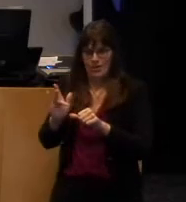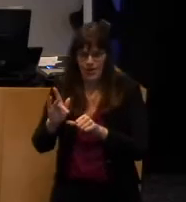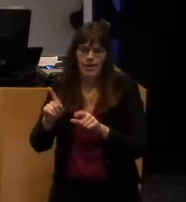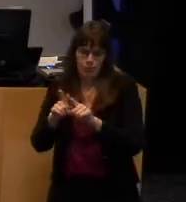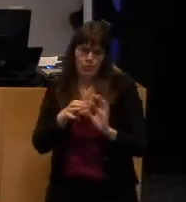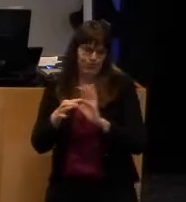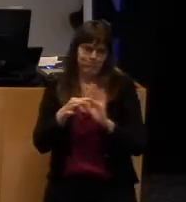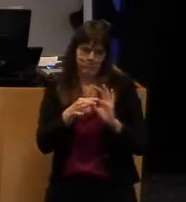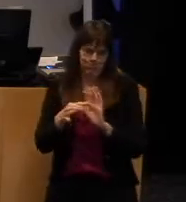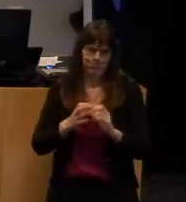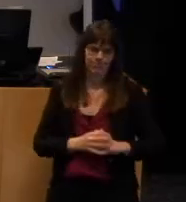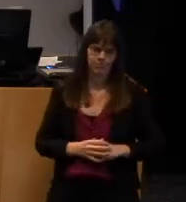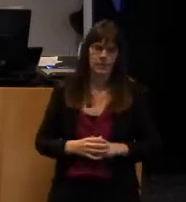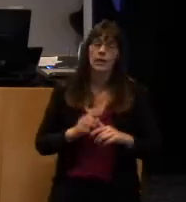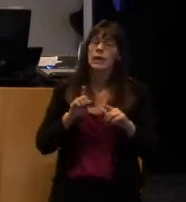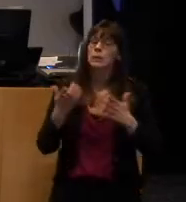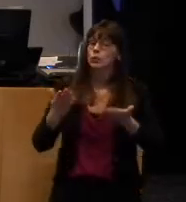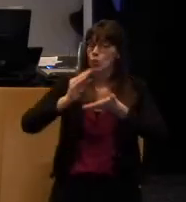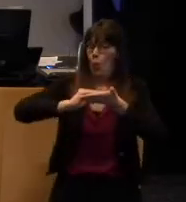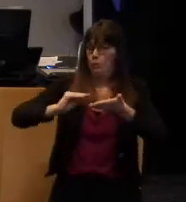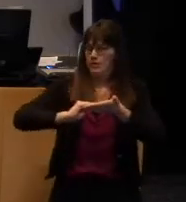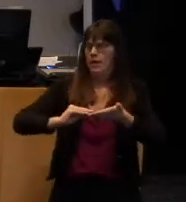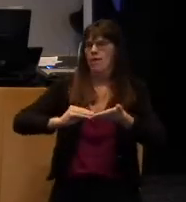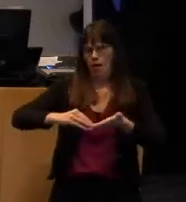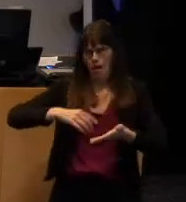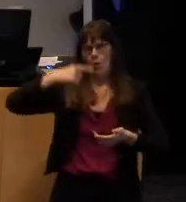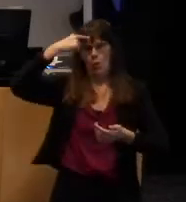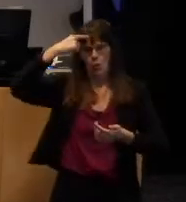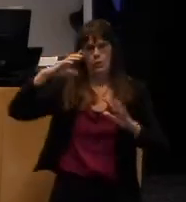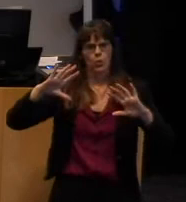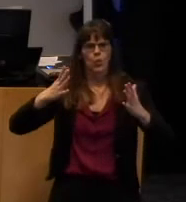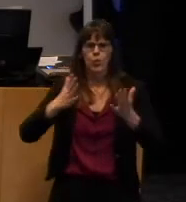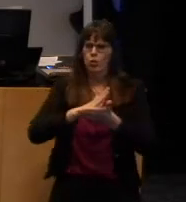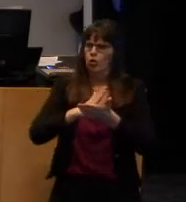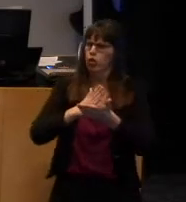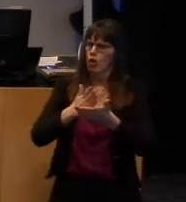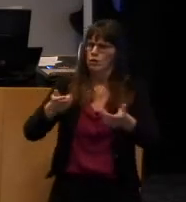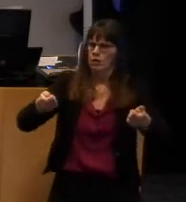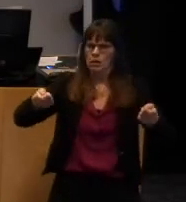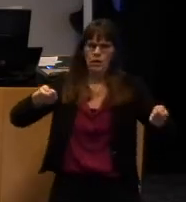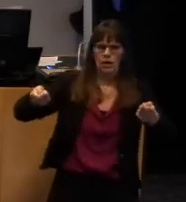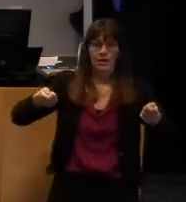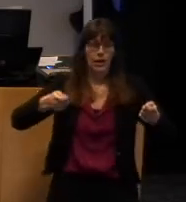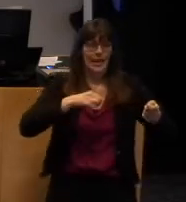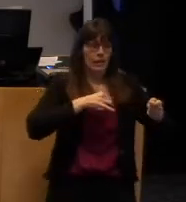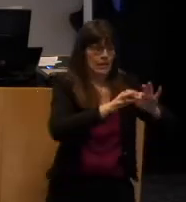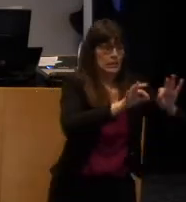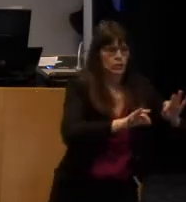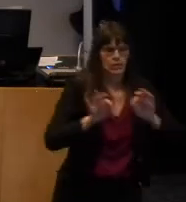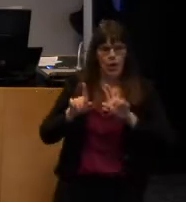So, this kind of description enables us to view the management of interpreting as entailing both product and process.